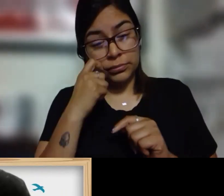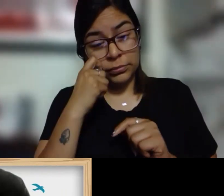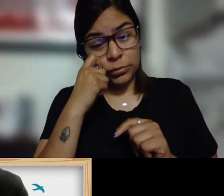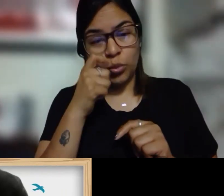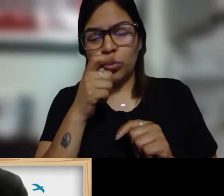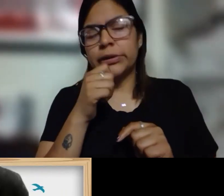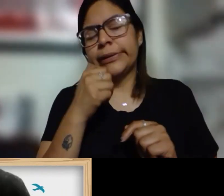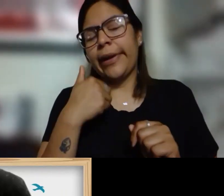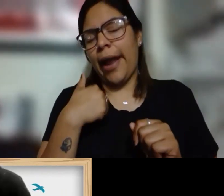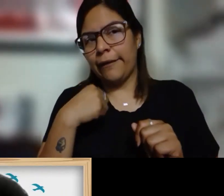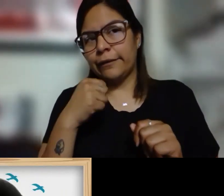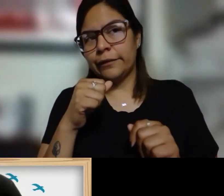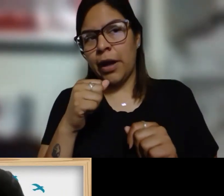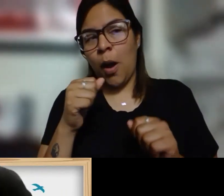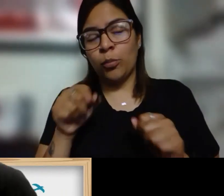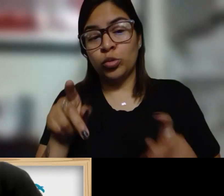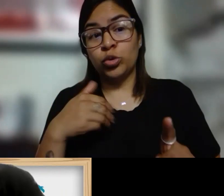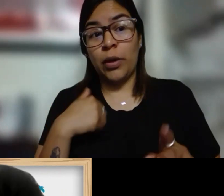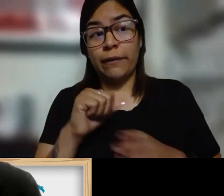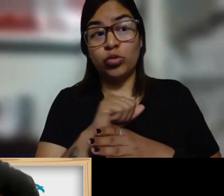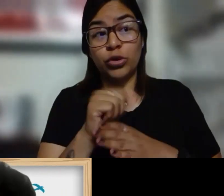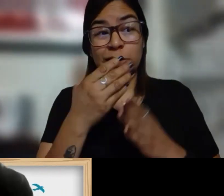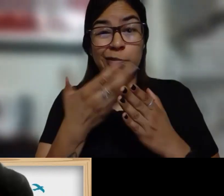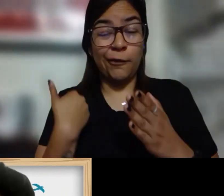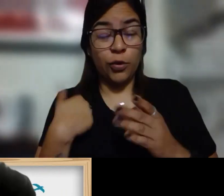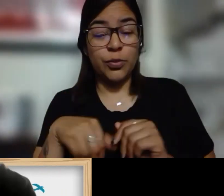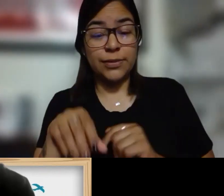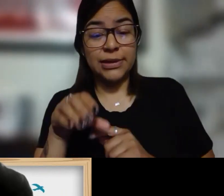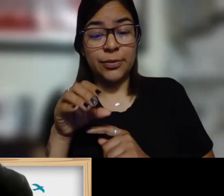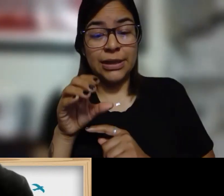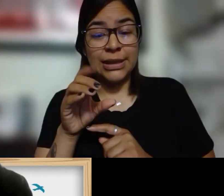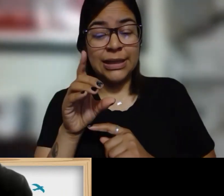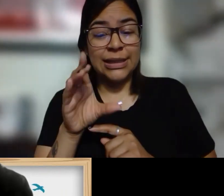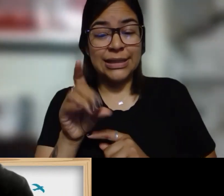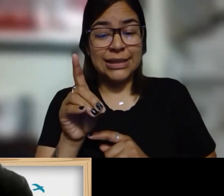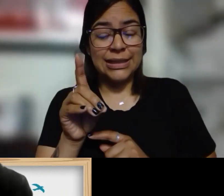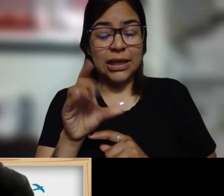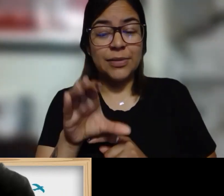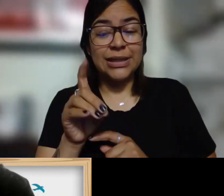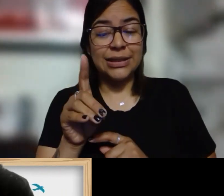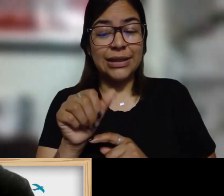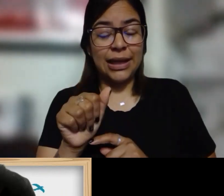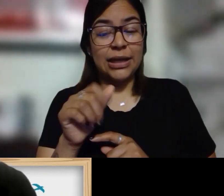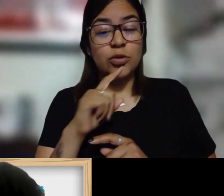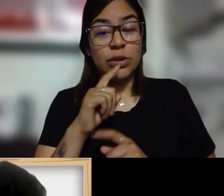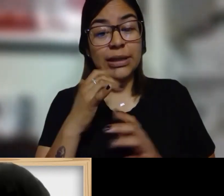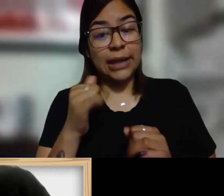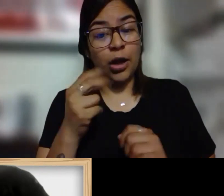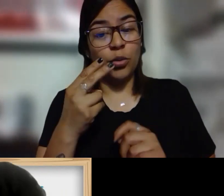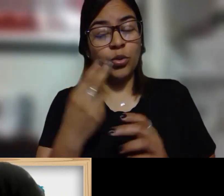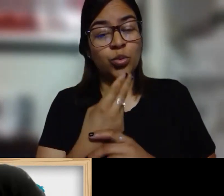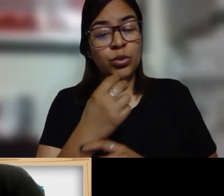trainings before CDA is using HCBS funds to make them available to local staff so please spread the